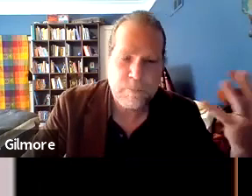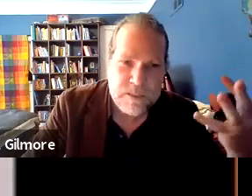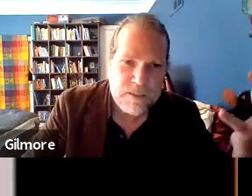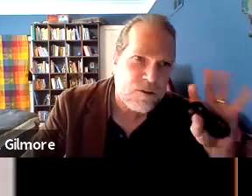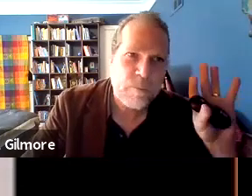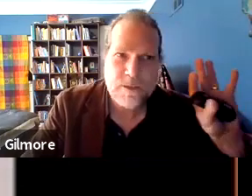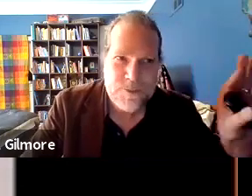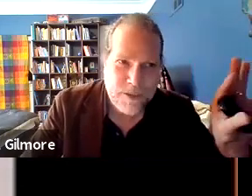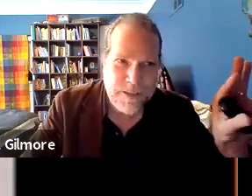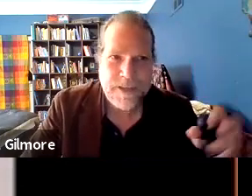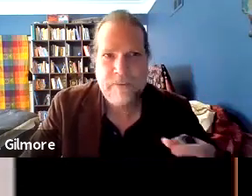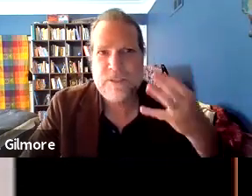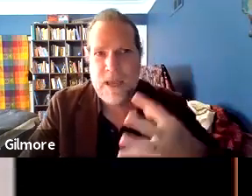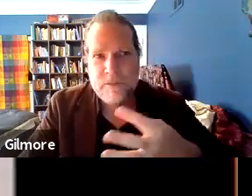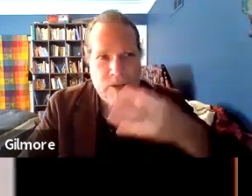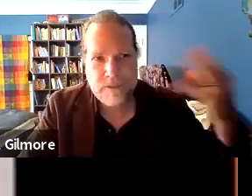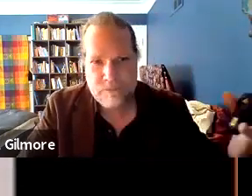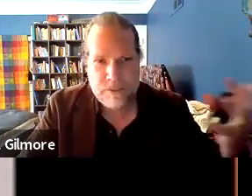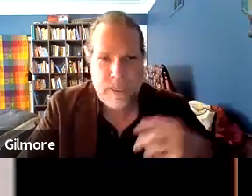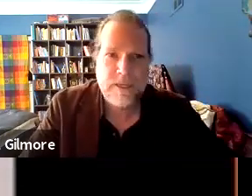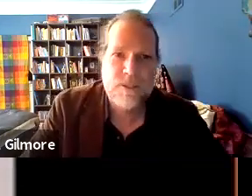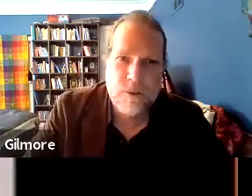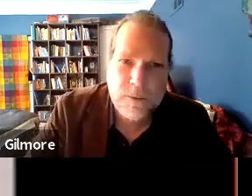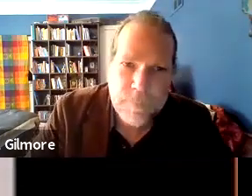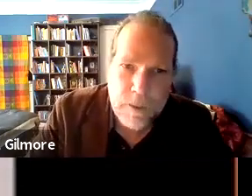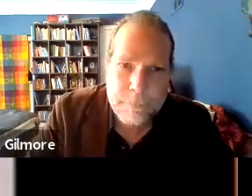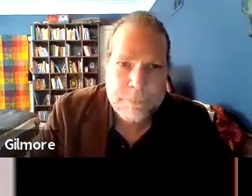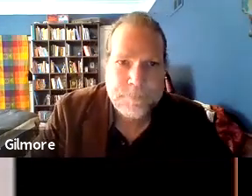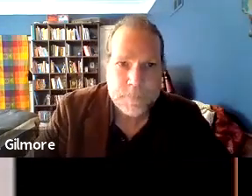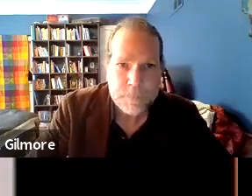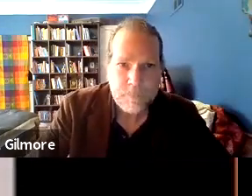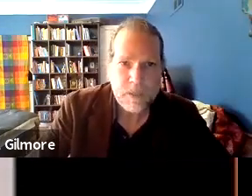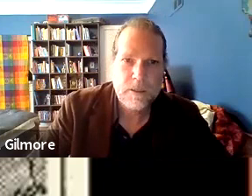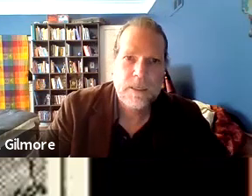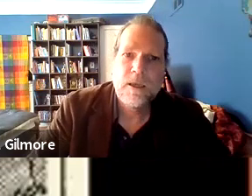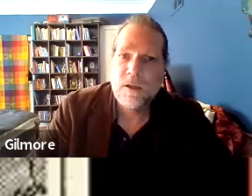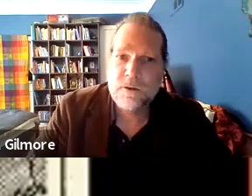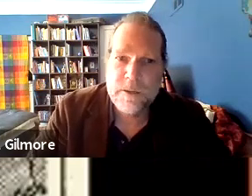their businesses open on Sunday having Sabbath on a different day and so on. Also,